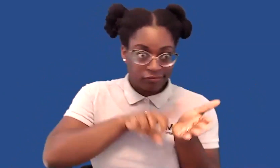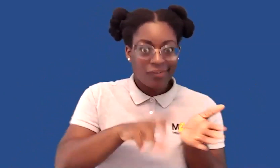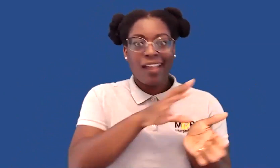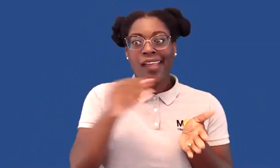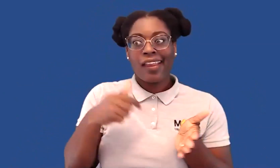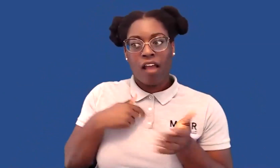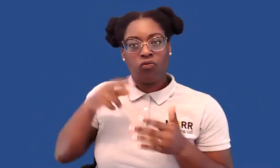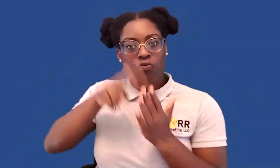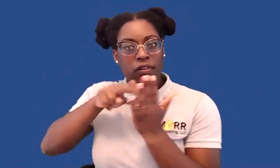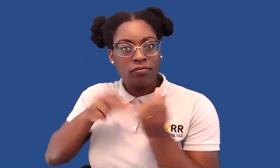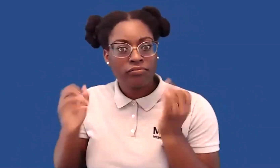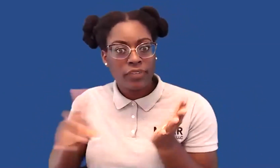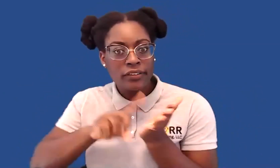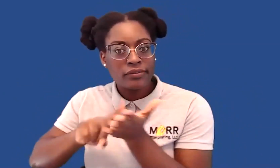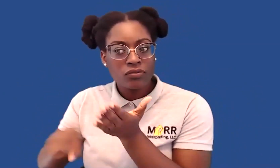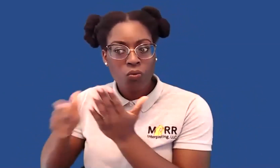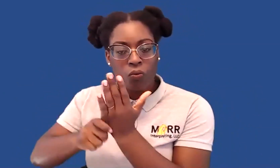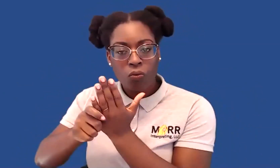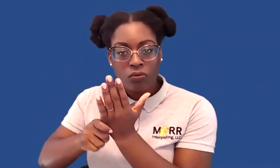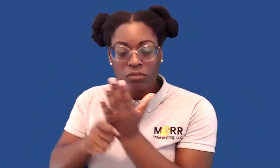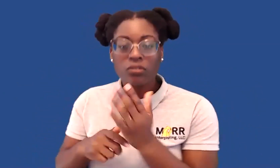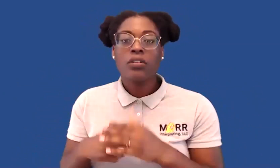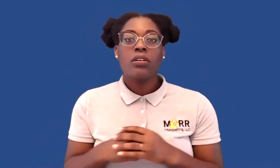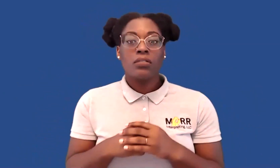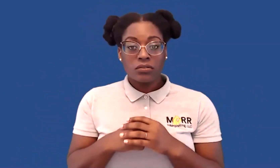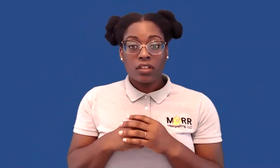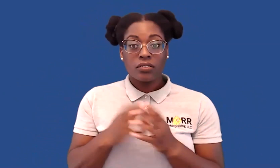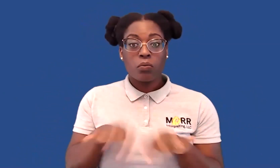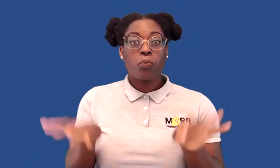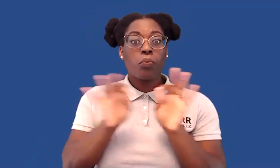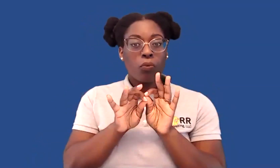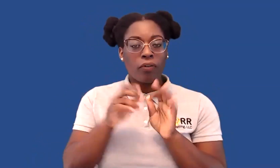tutors are able to think through, organize, and prioritize their responses